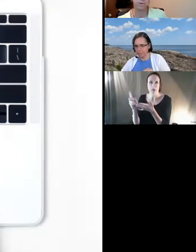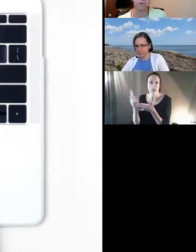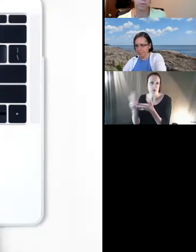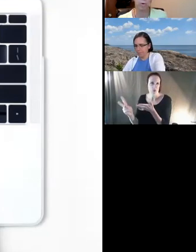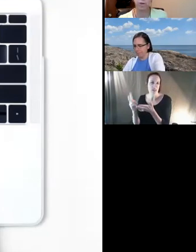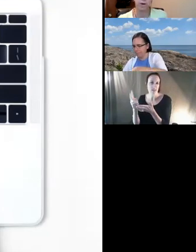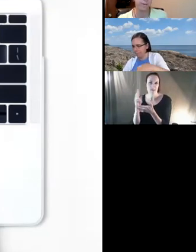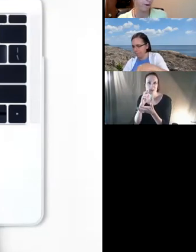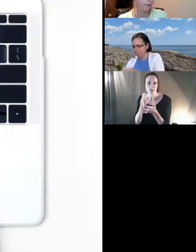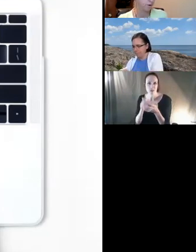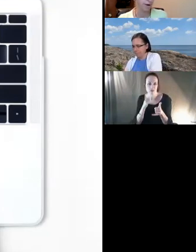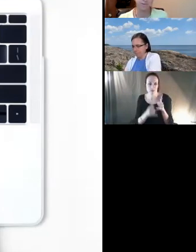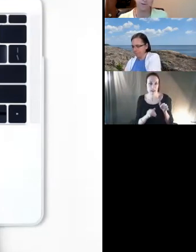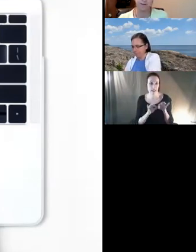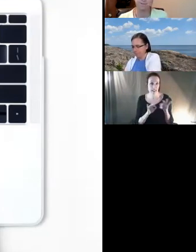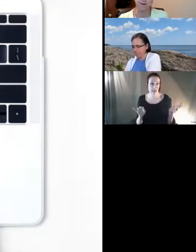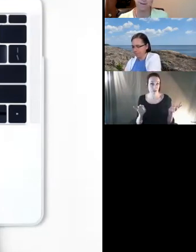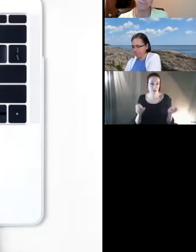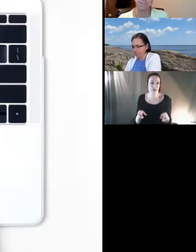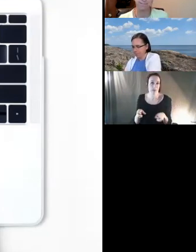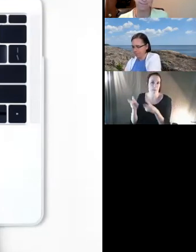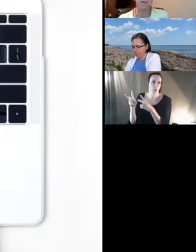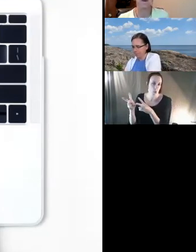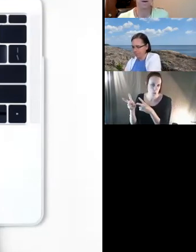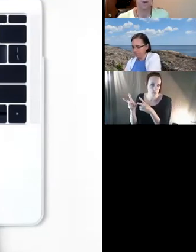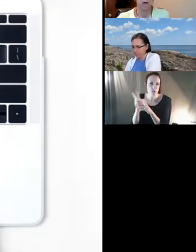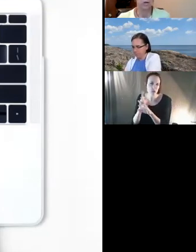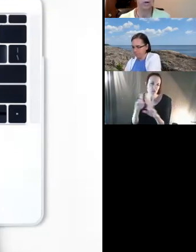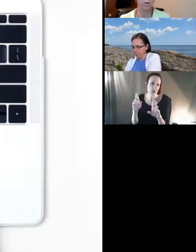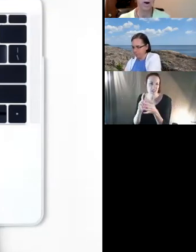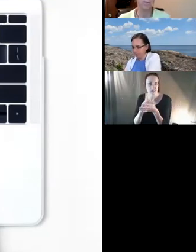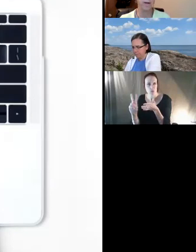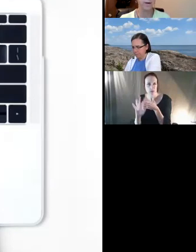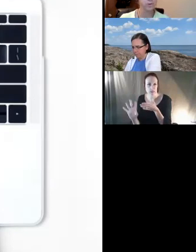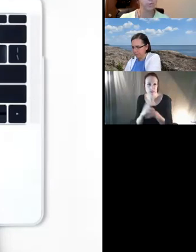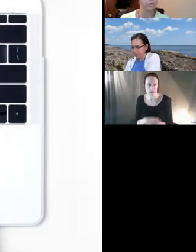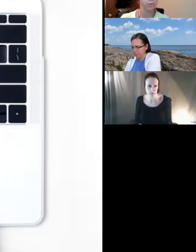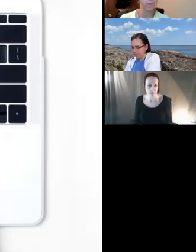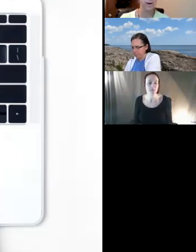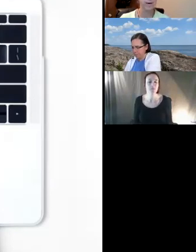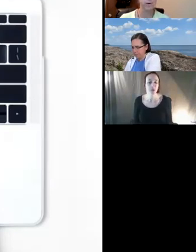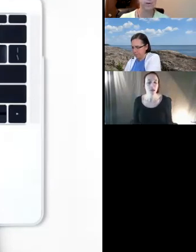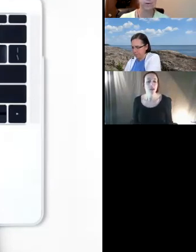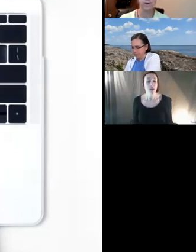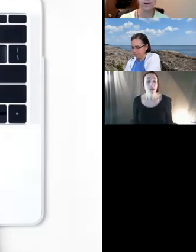to review or share with others after today's event. So, I would like to go ahead and introduce our